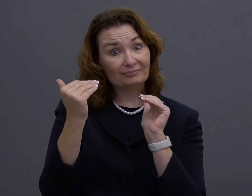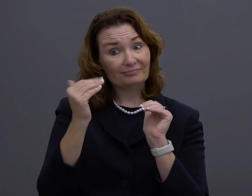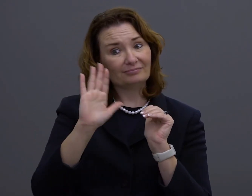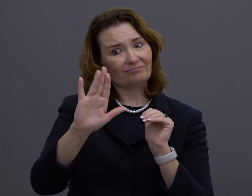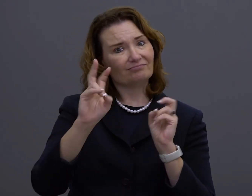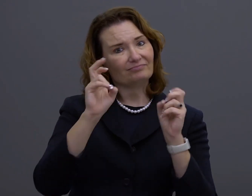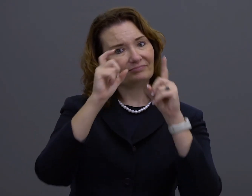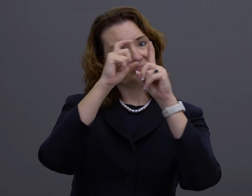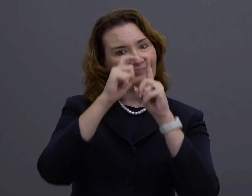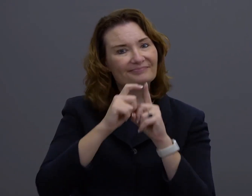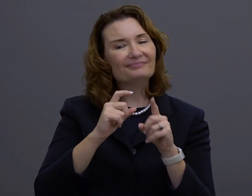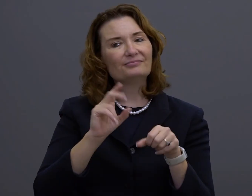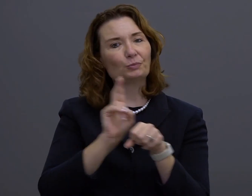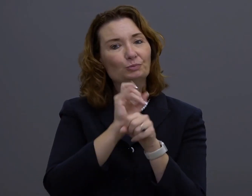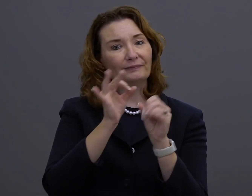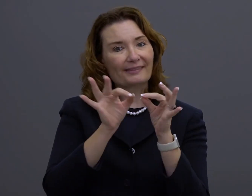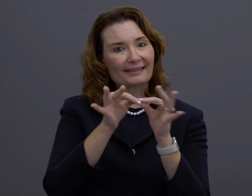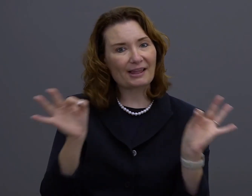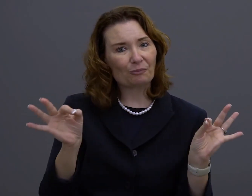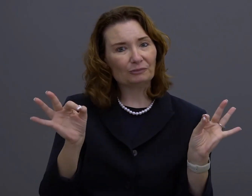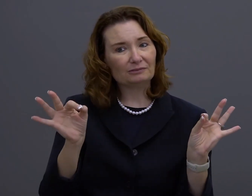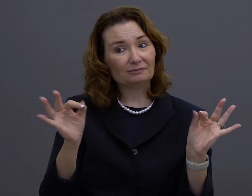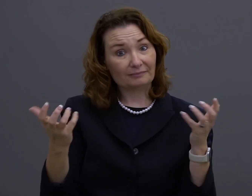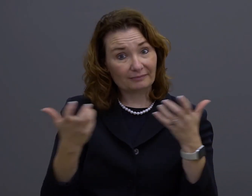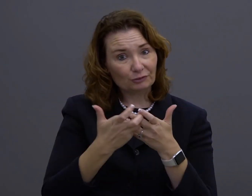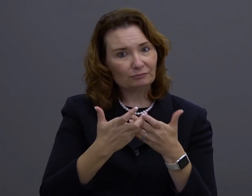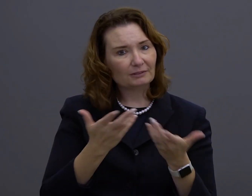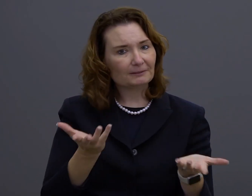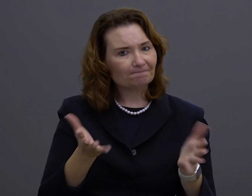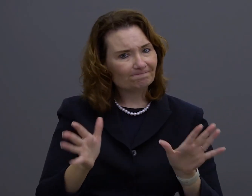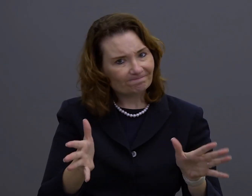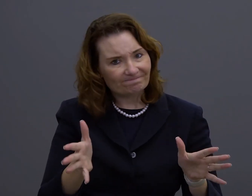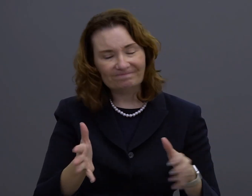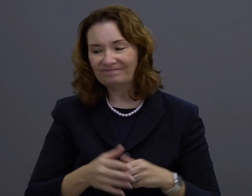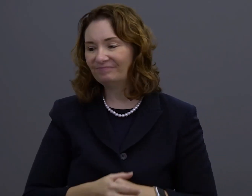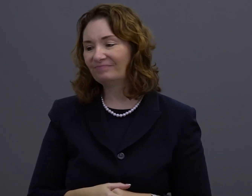The importance of interpreters being able to match the intent of the message in their work from ASL to Spoken English needs attention.